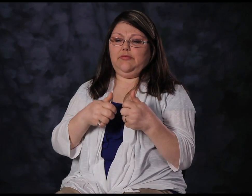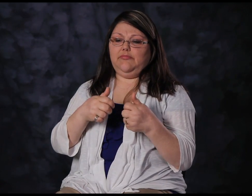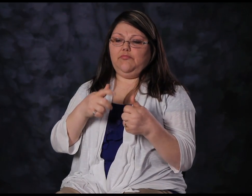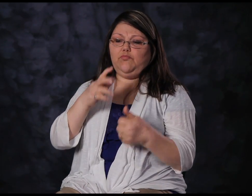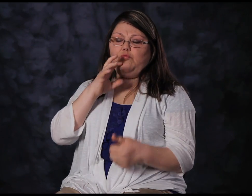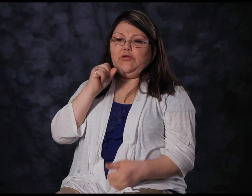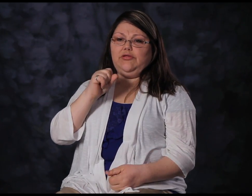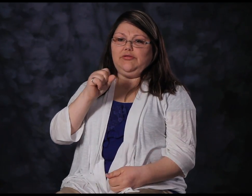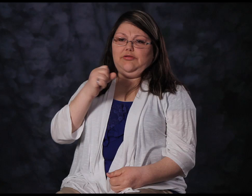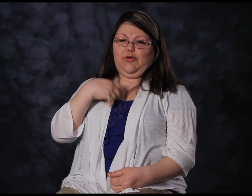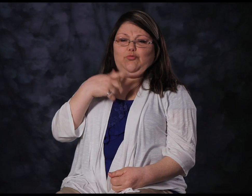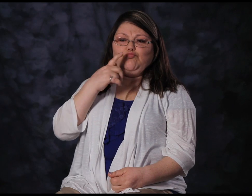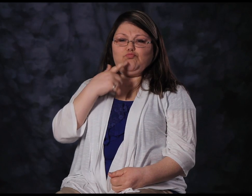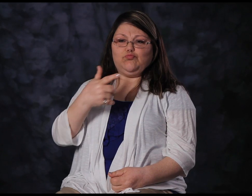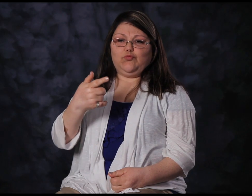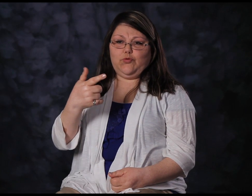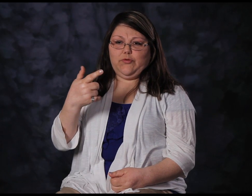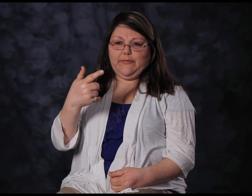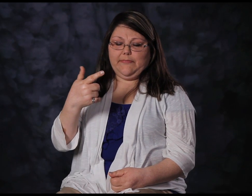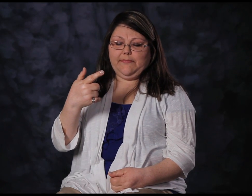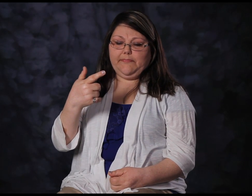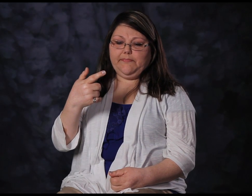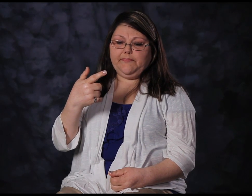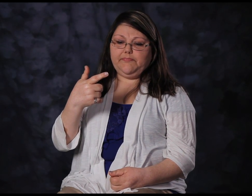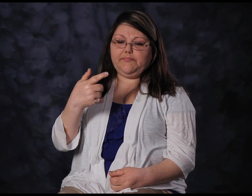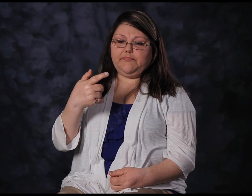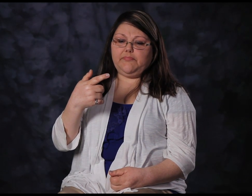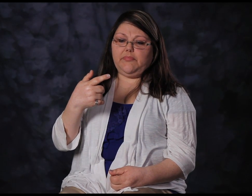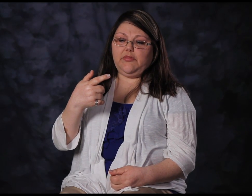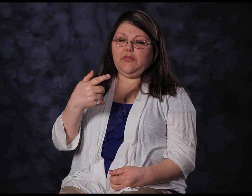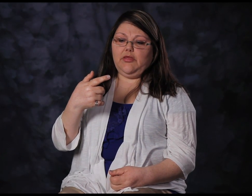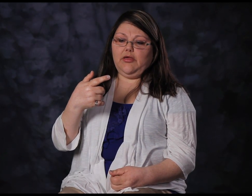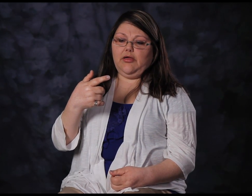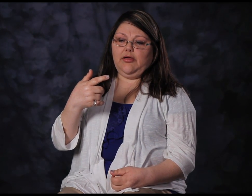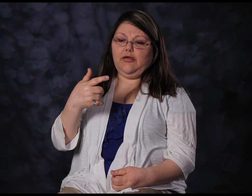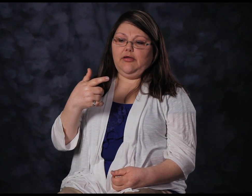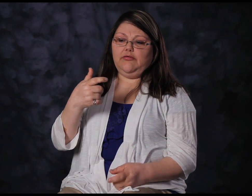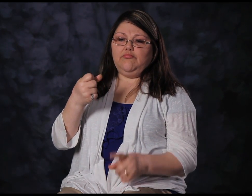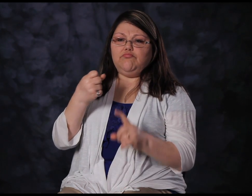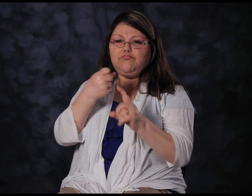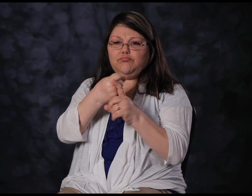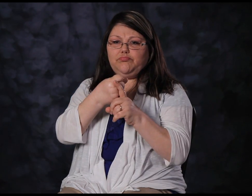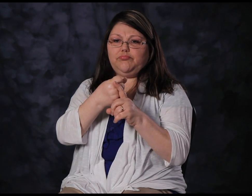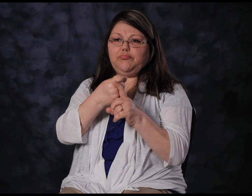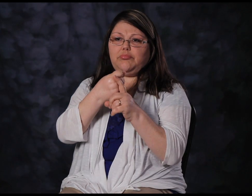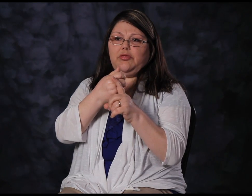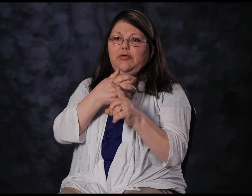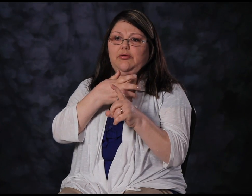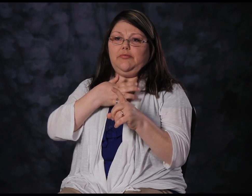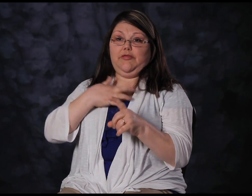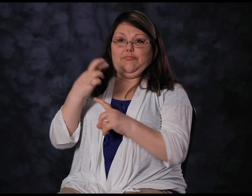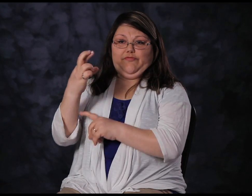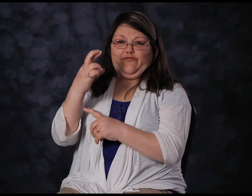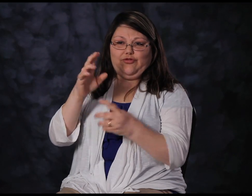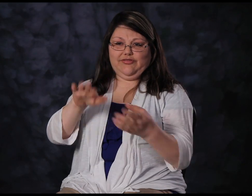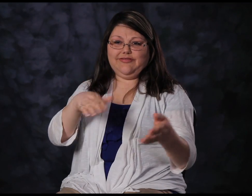I recognized that my depression was hindering me when I was 21, and that’s when my best friend Karen passed away.